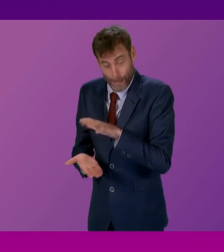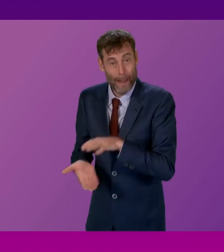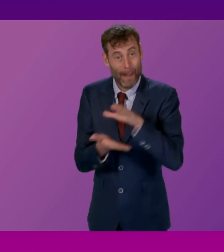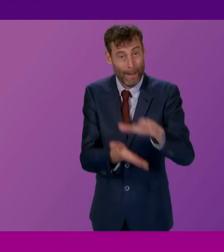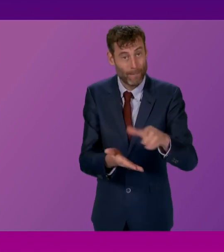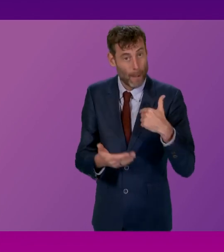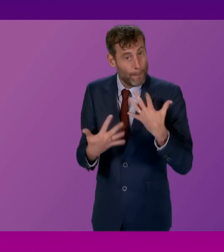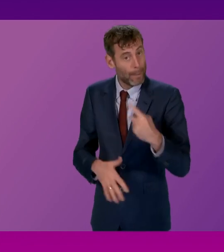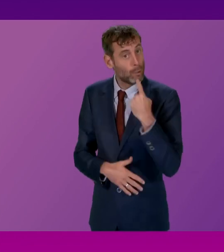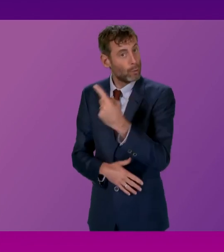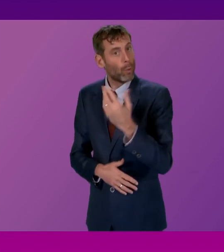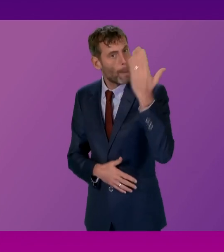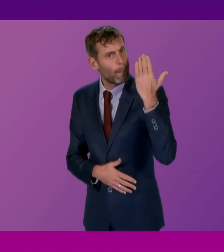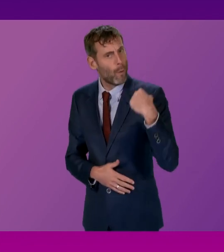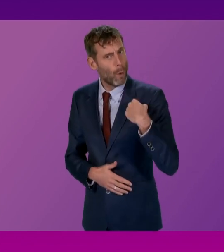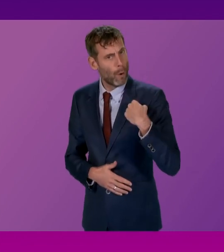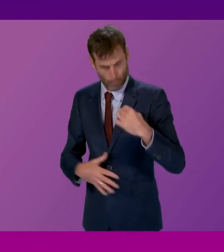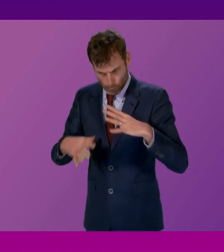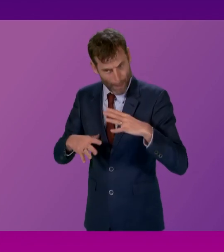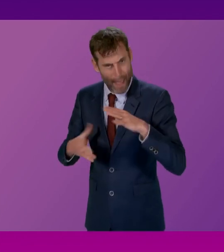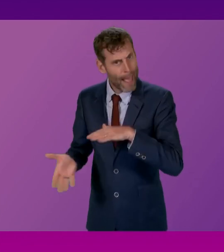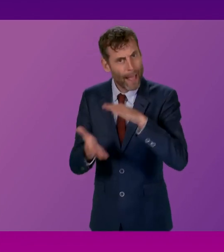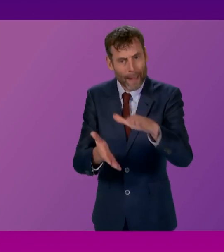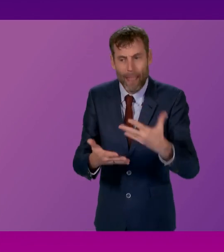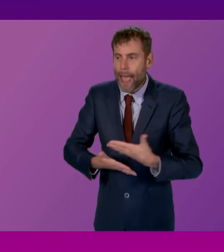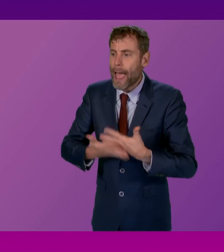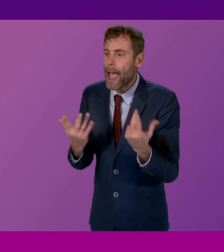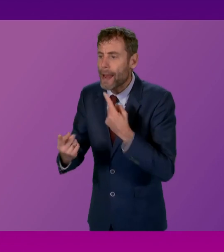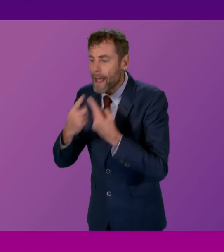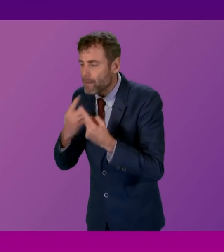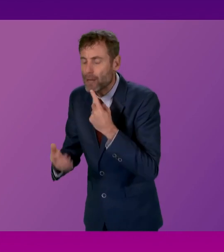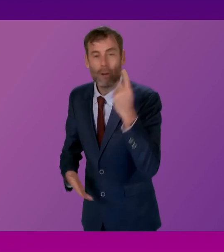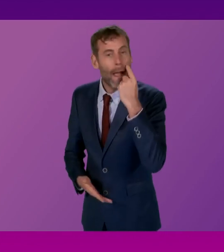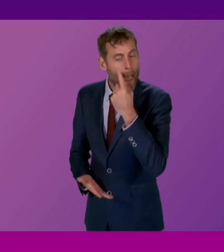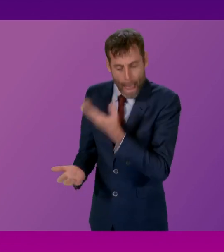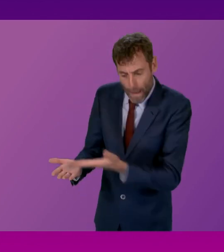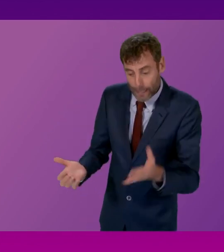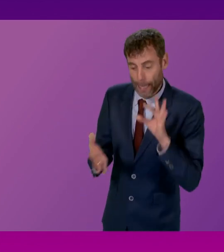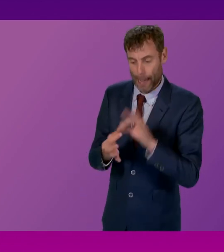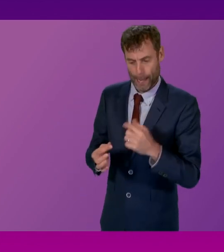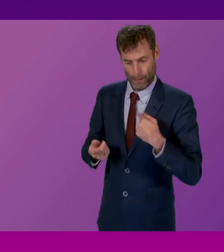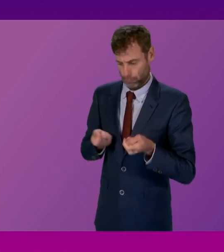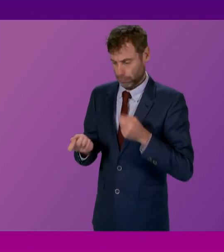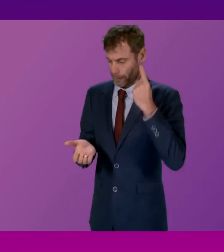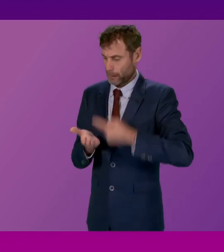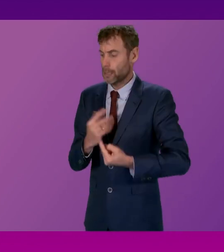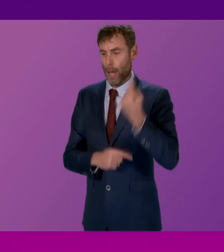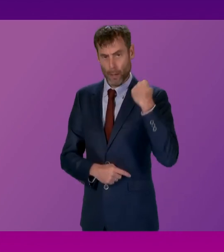We will hand over whatever material has been retained by the Scottish Government; 14,000